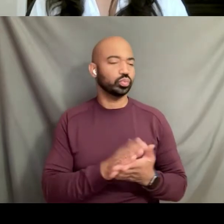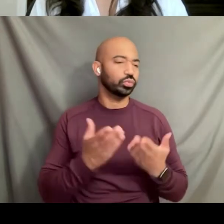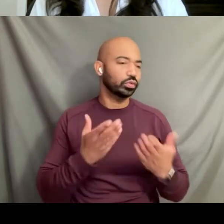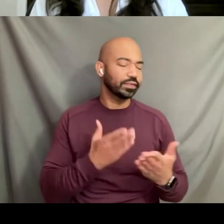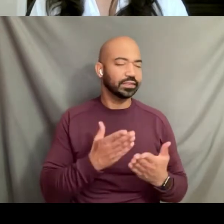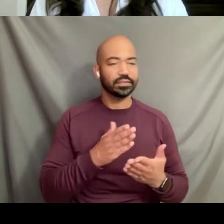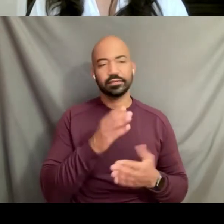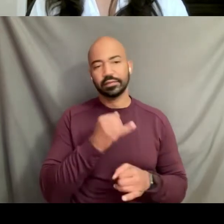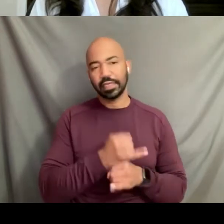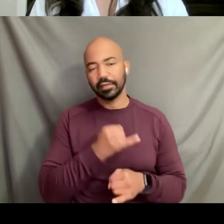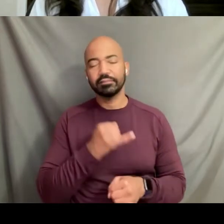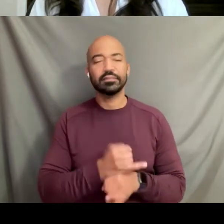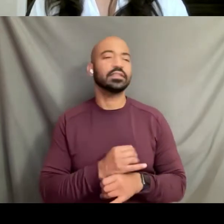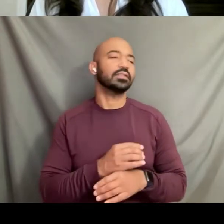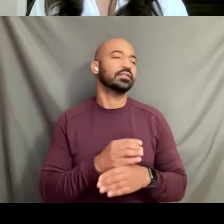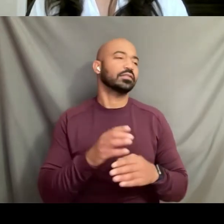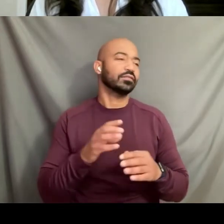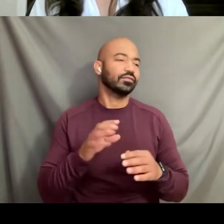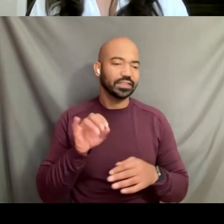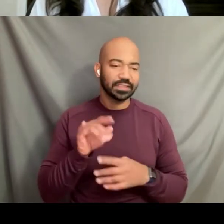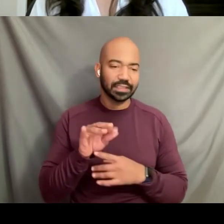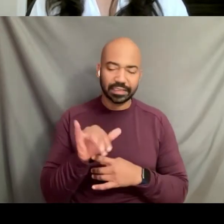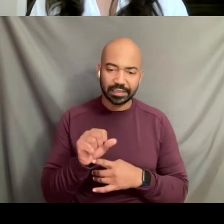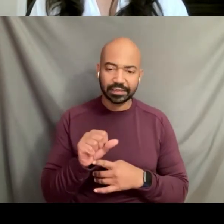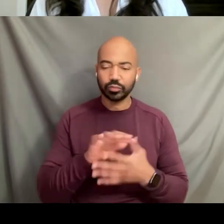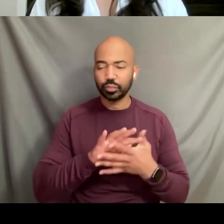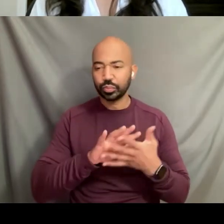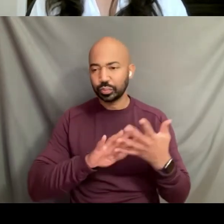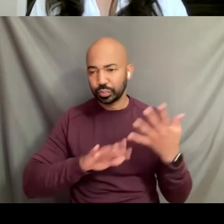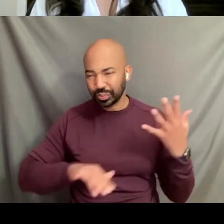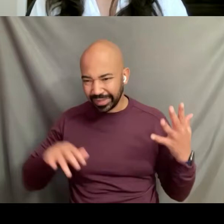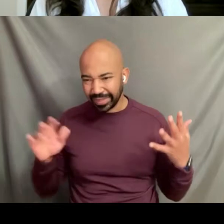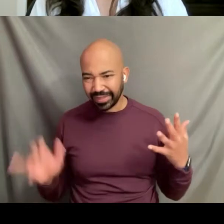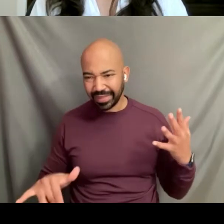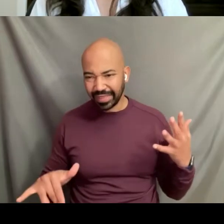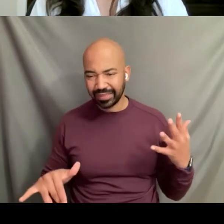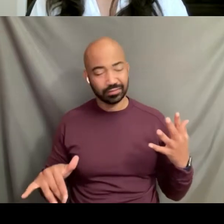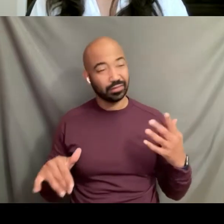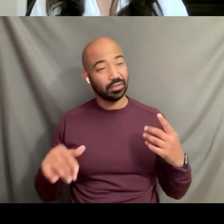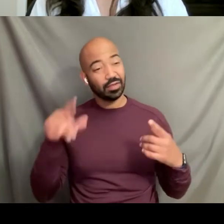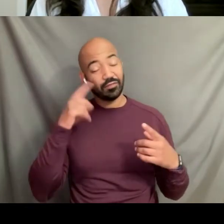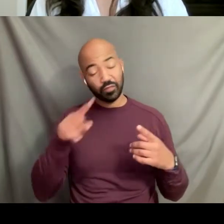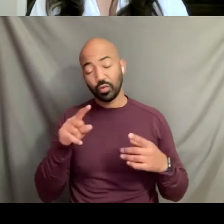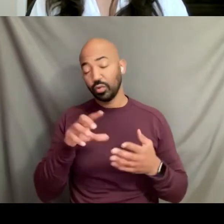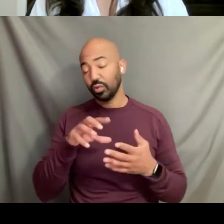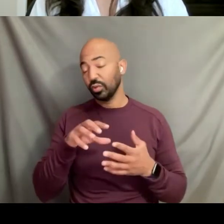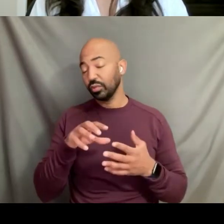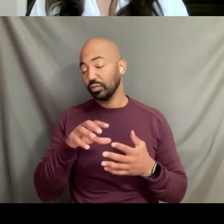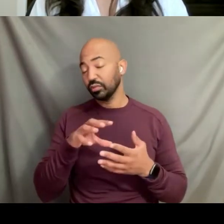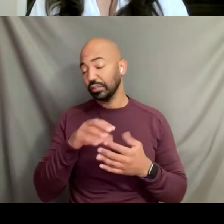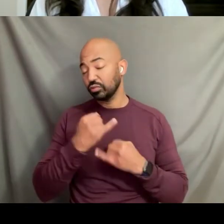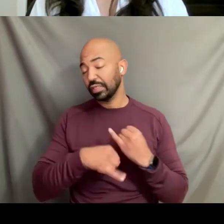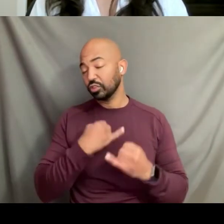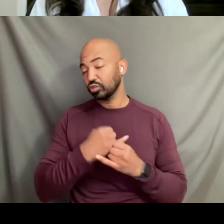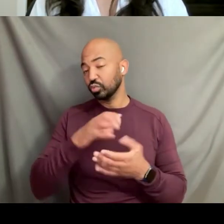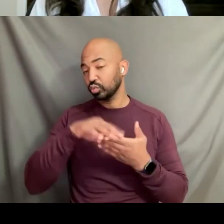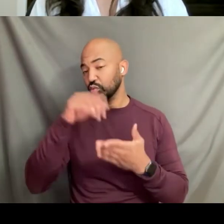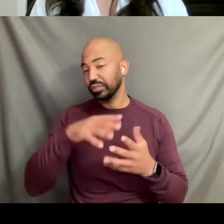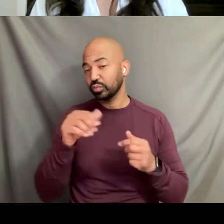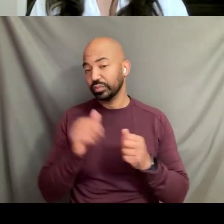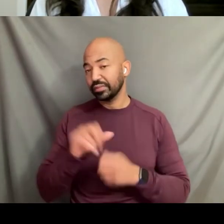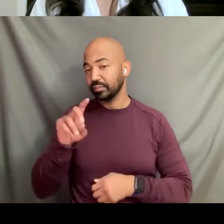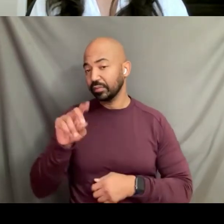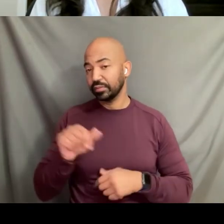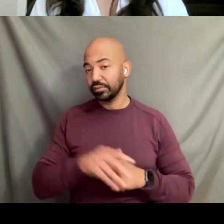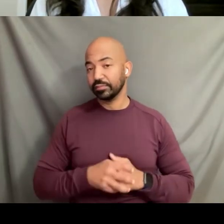for international students with disabilities. And that is why I wouldn't like to repeat what